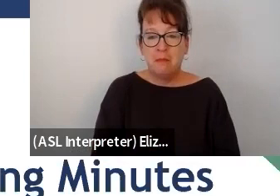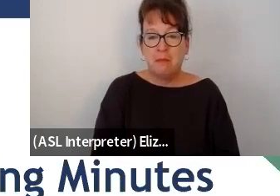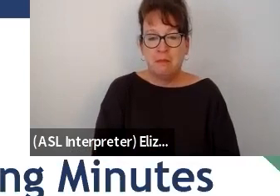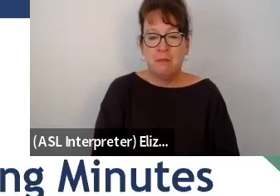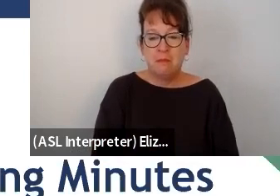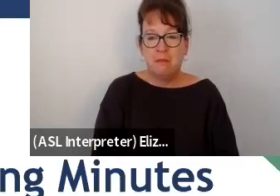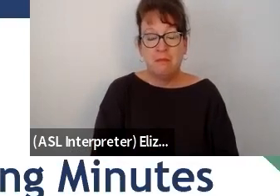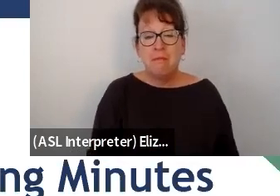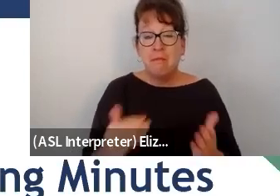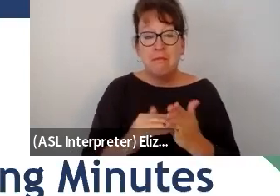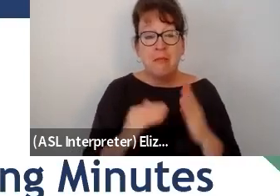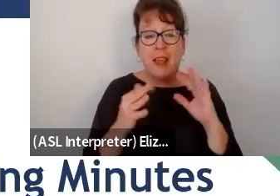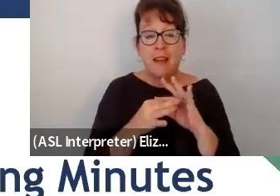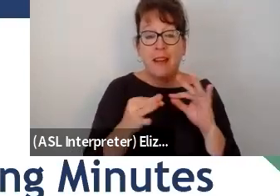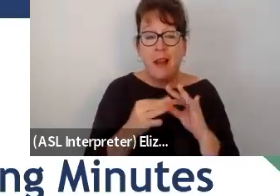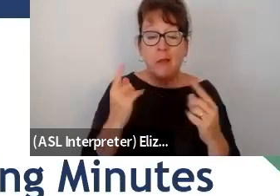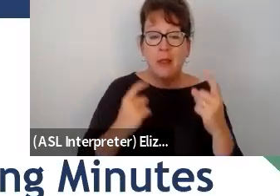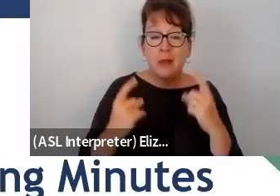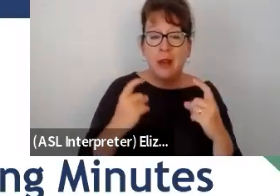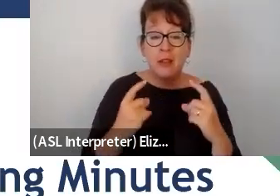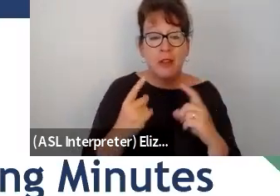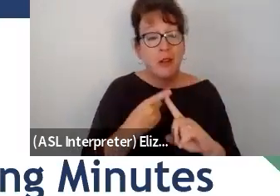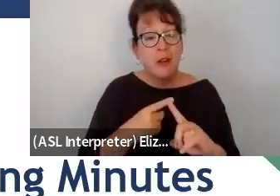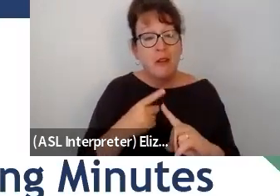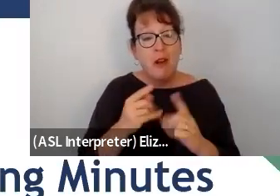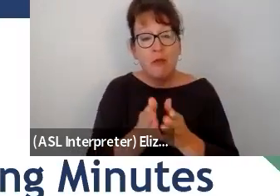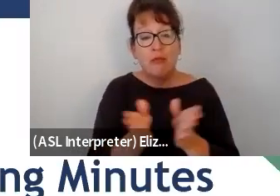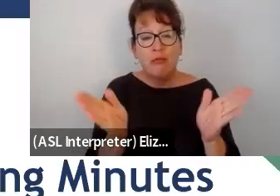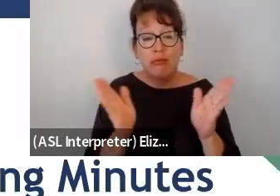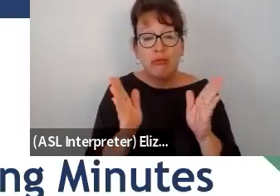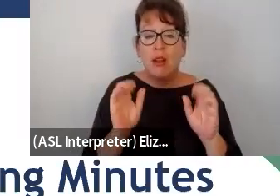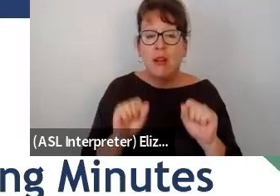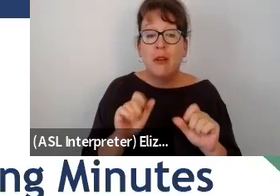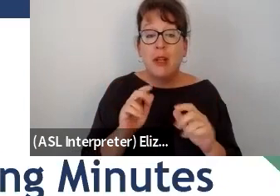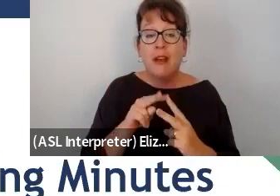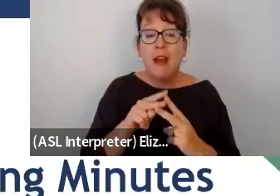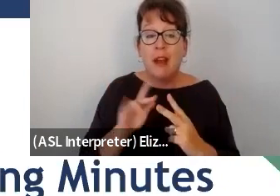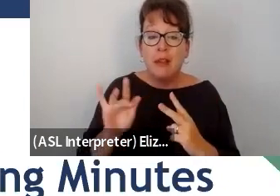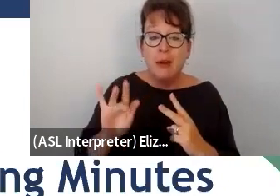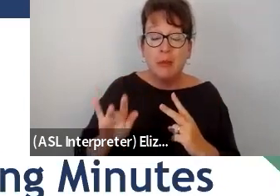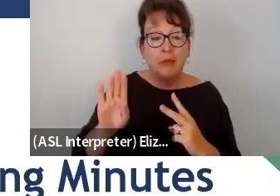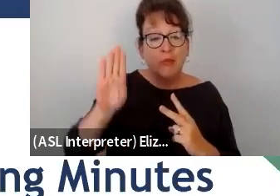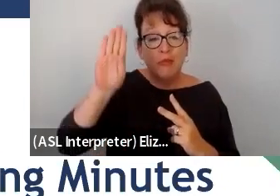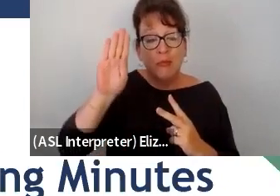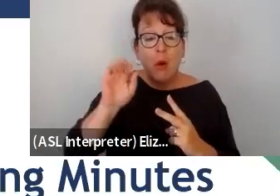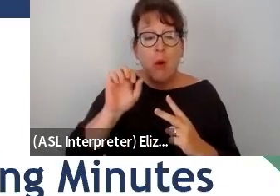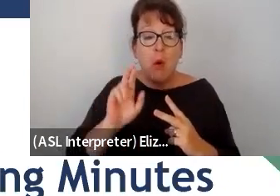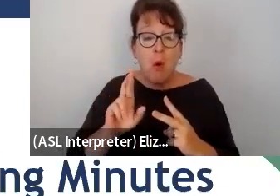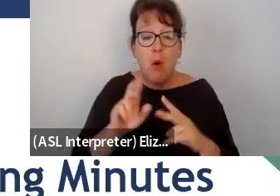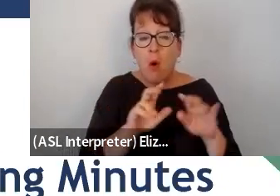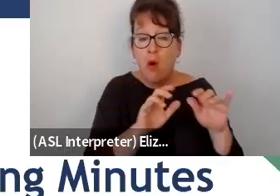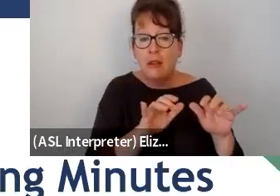work that we've been doing for years in the port sector and then our regulatory work with very,